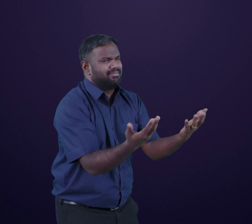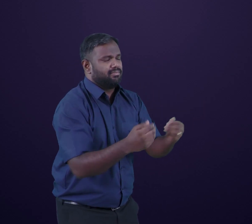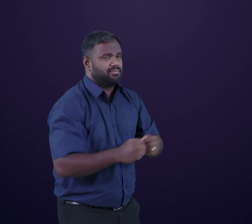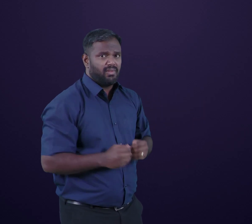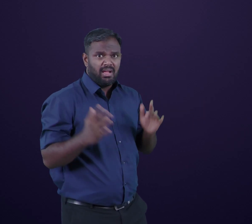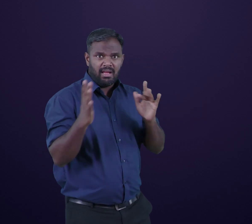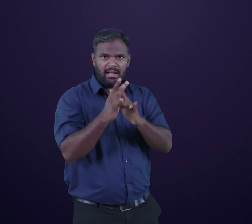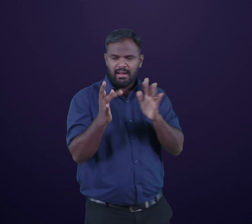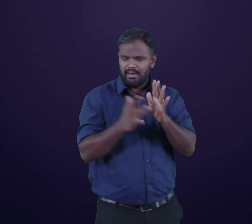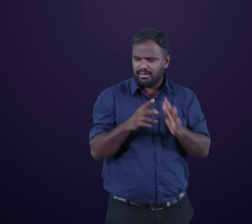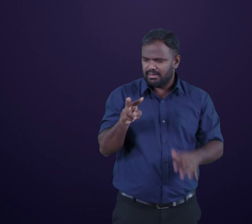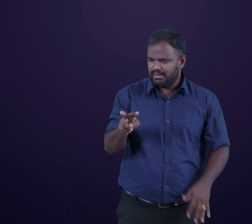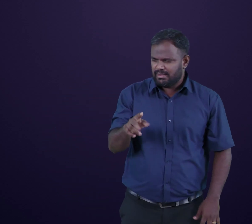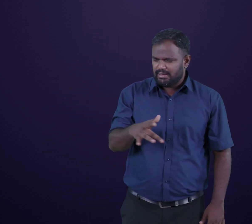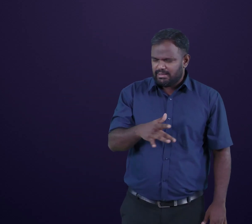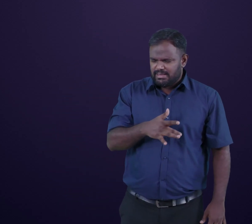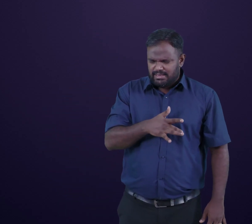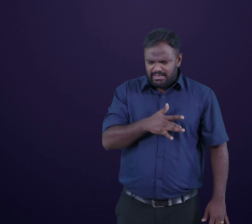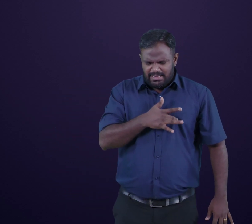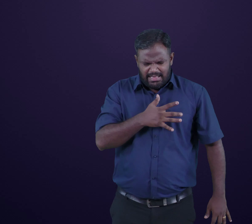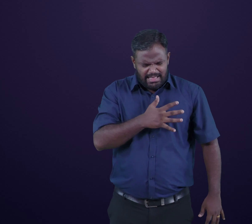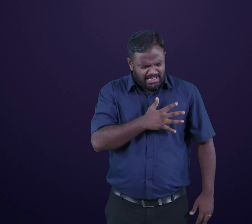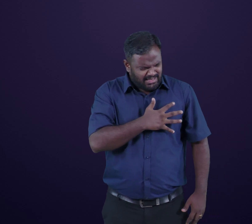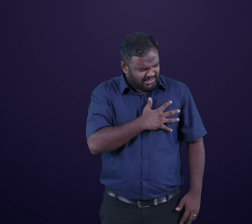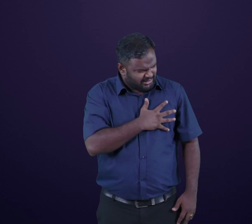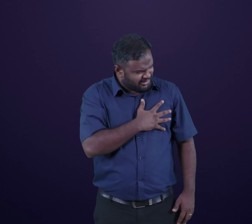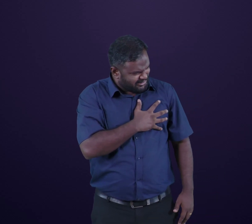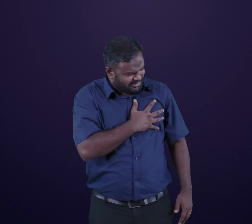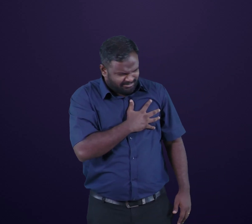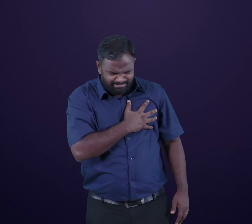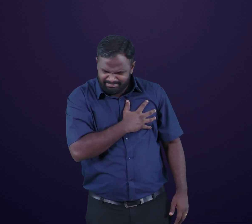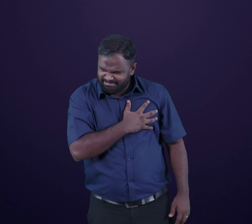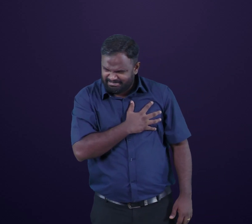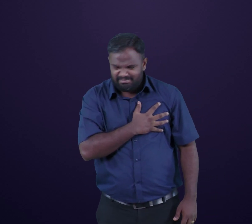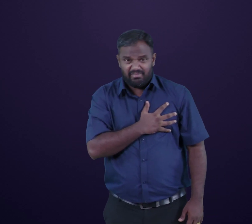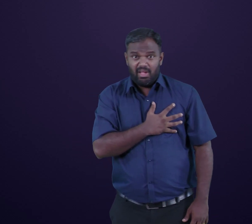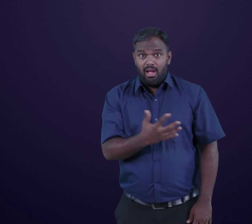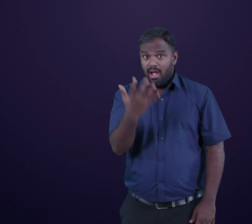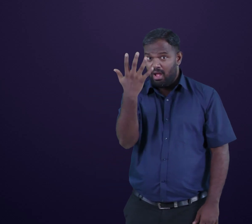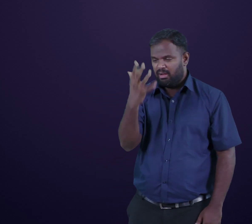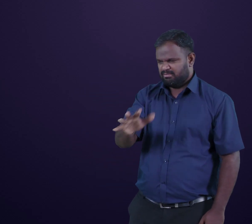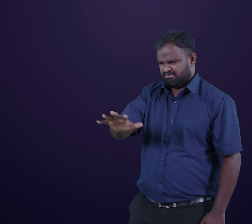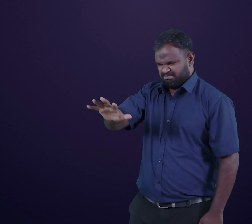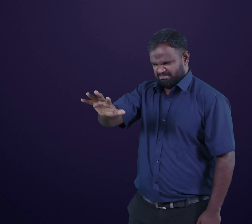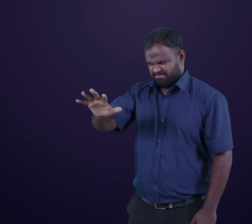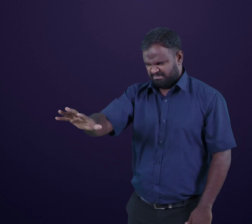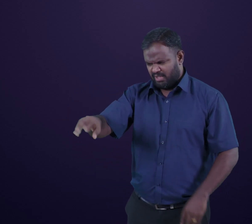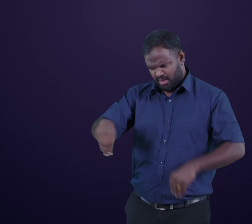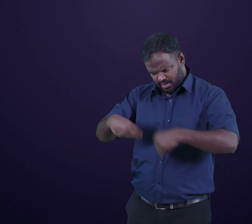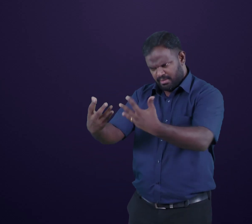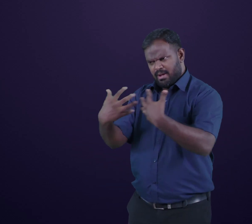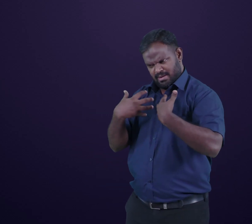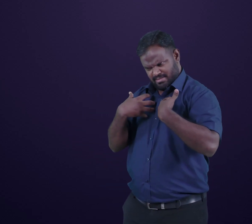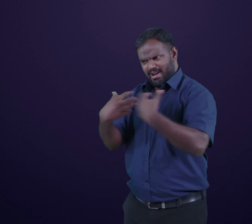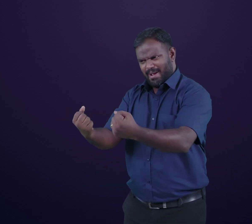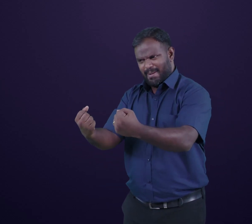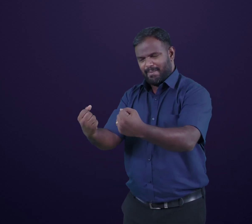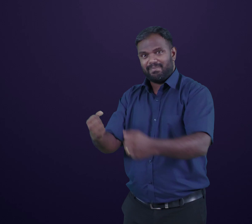At first, Jesus felt angry. Then he put his hand on the man and said, “I want to heal you. Be healed!”